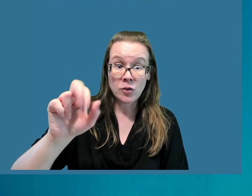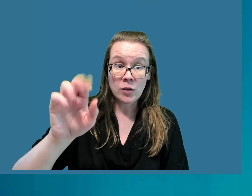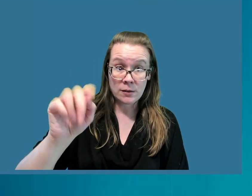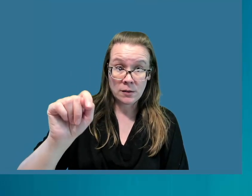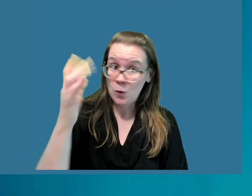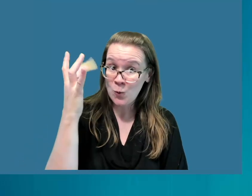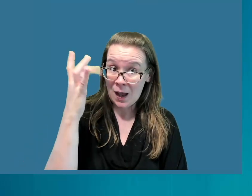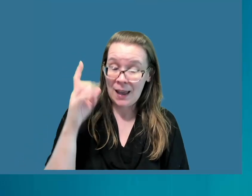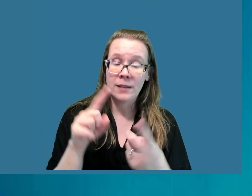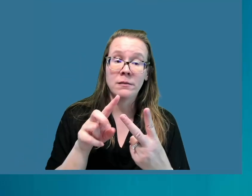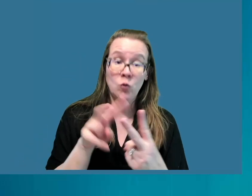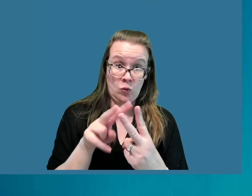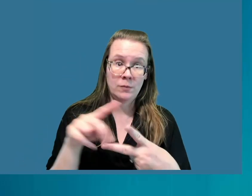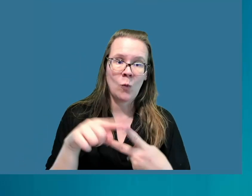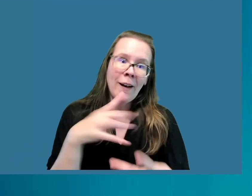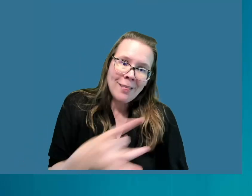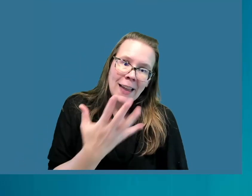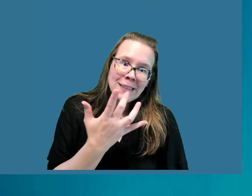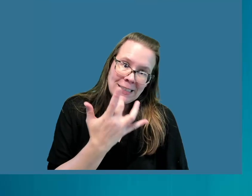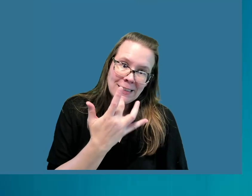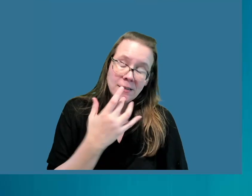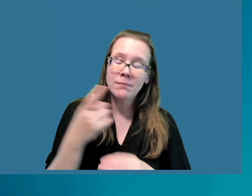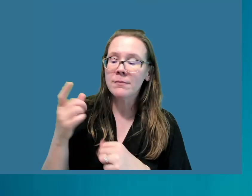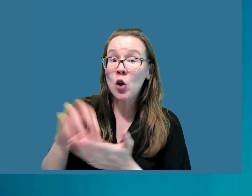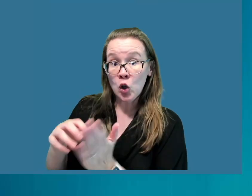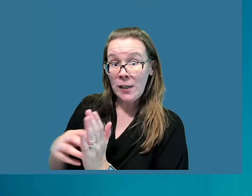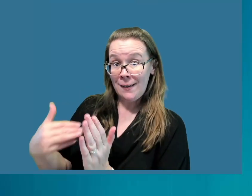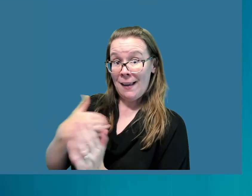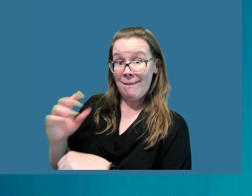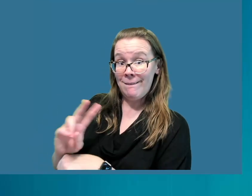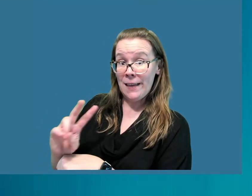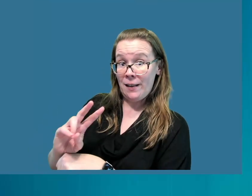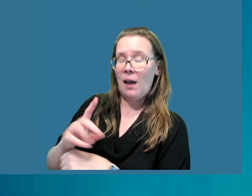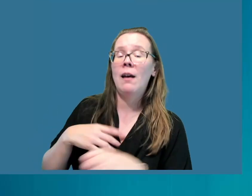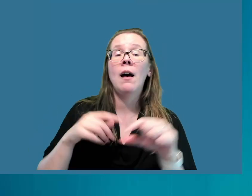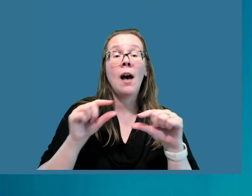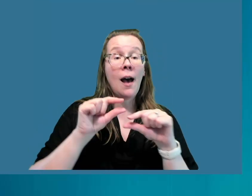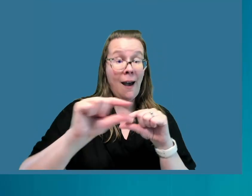And I use it for two reasons: one is because I like the taste. Um, in the cookies I use vanilla,